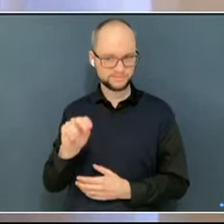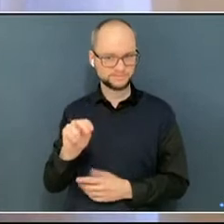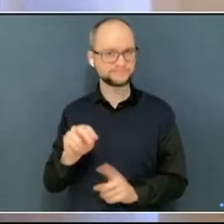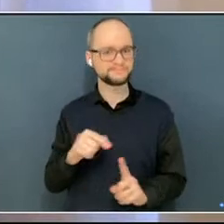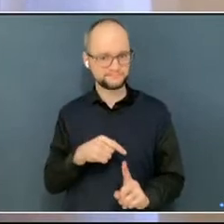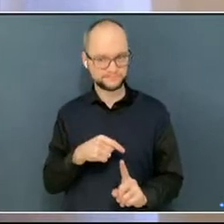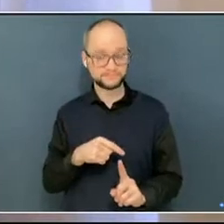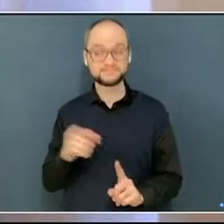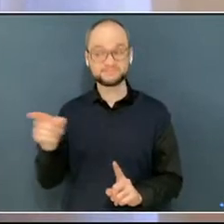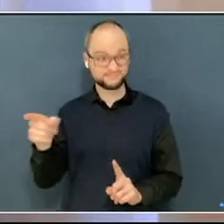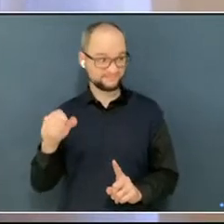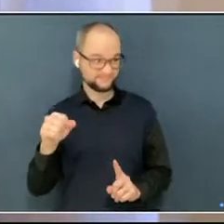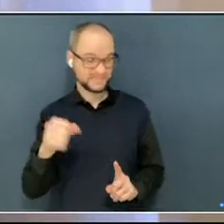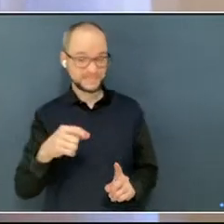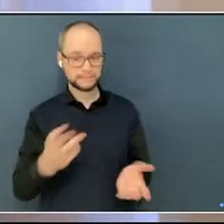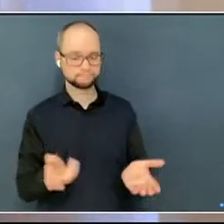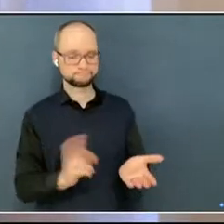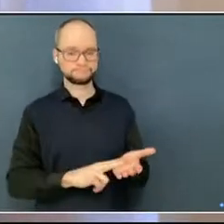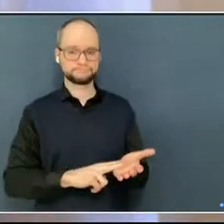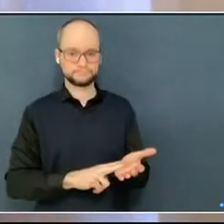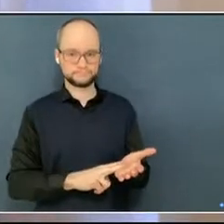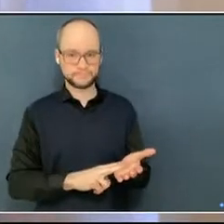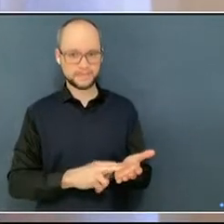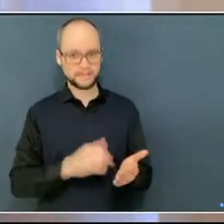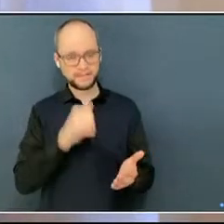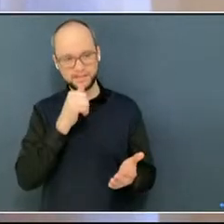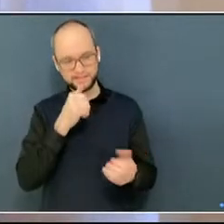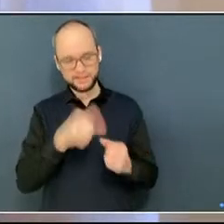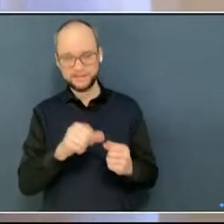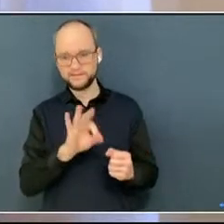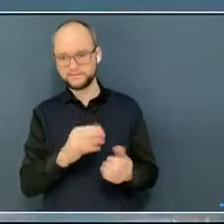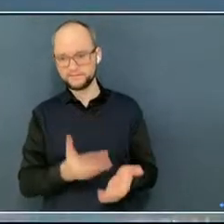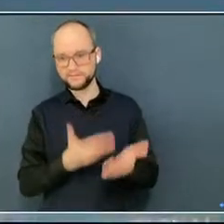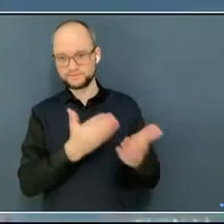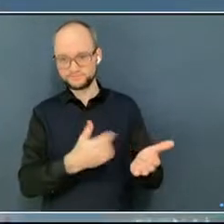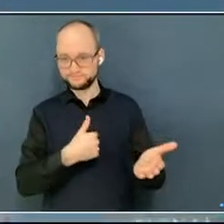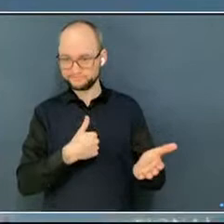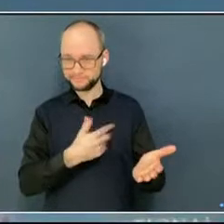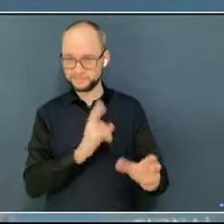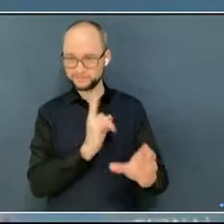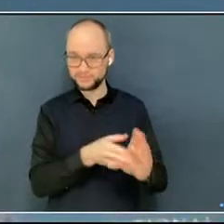who signed that letter of recommendation. >> Oh, wow. That's fantastic. So you